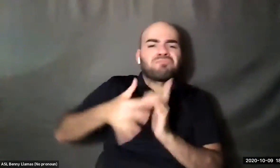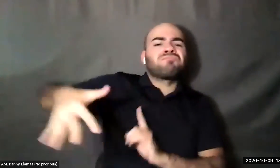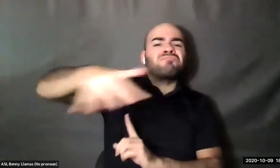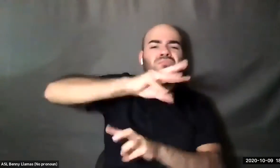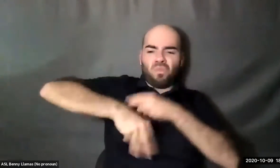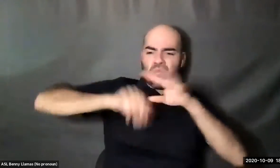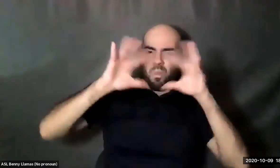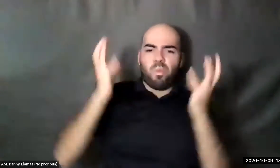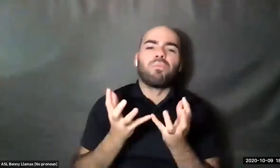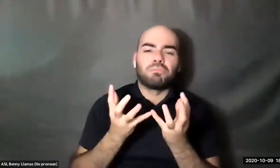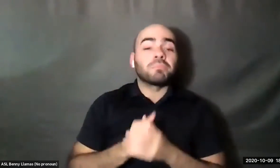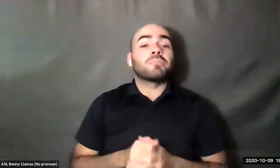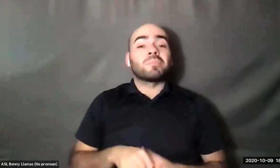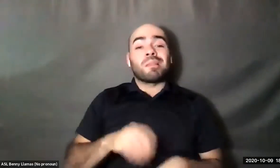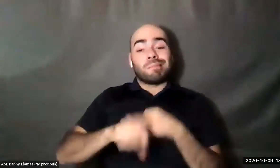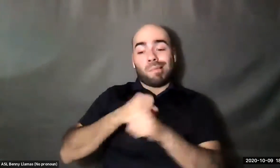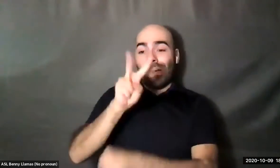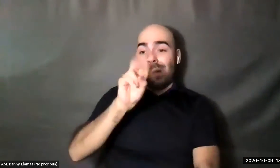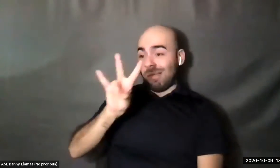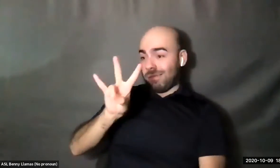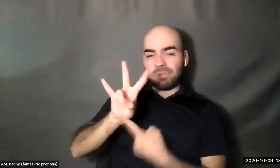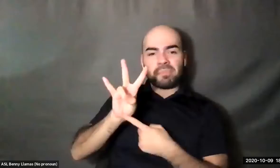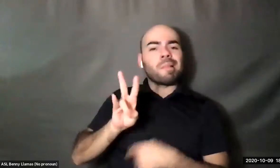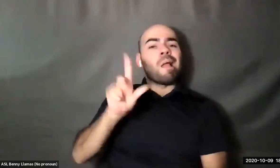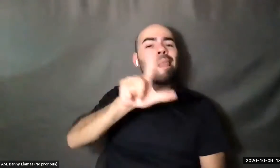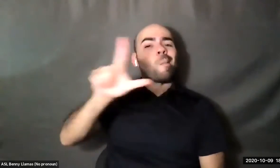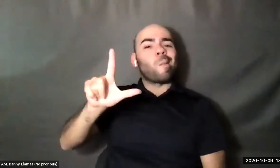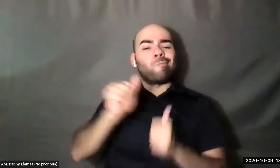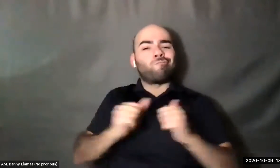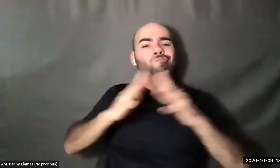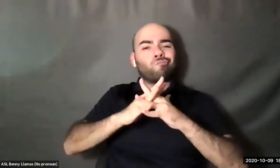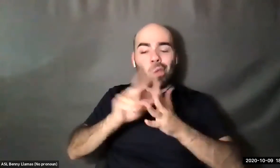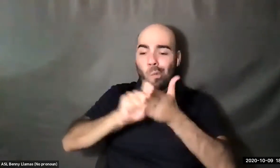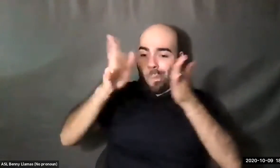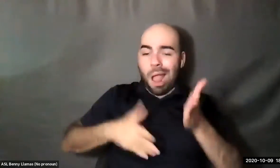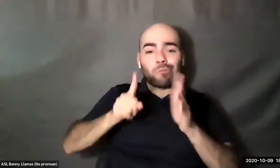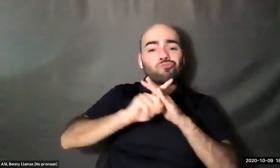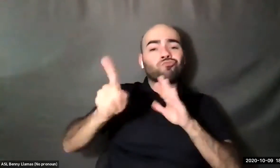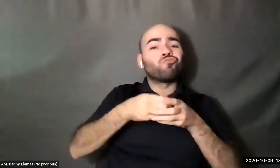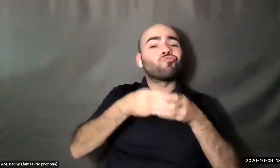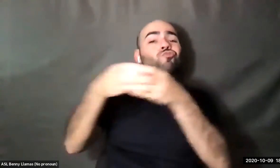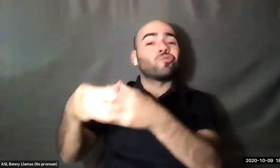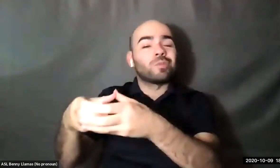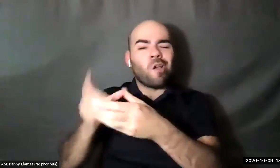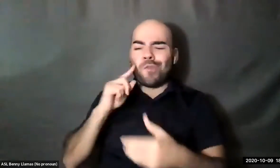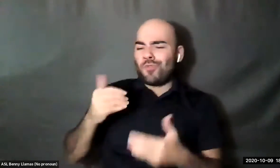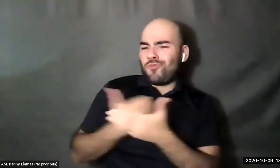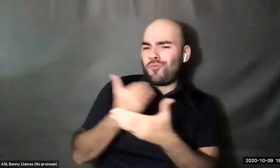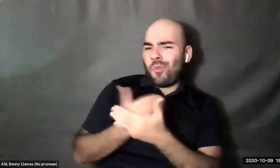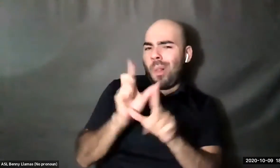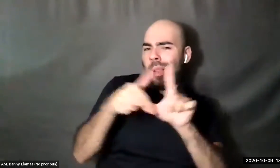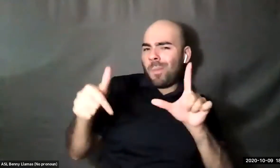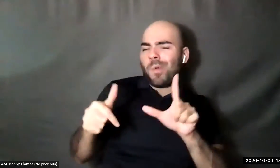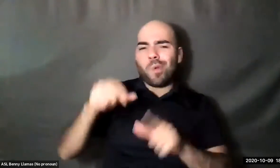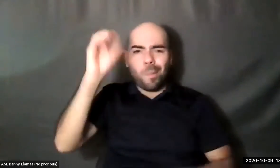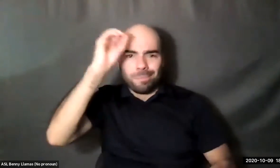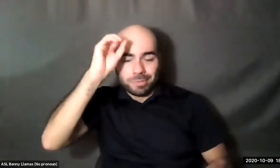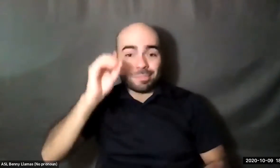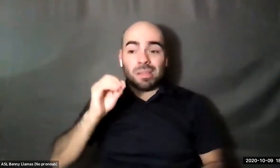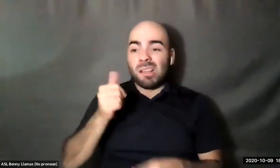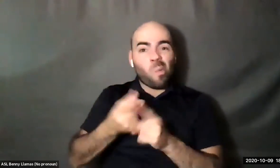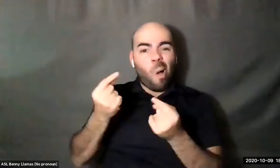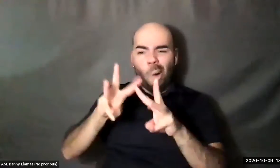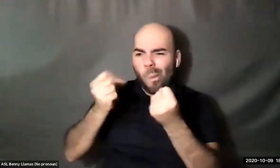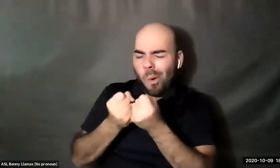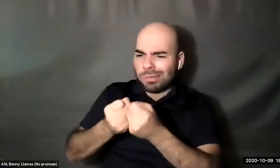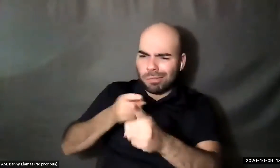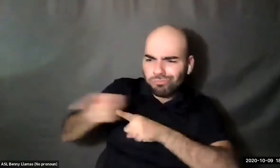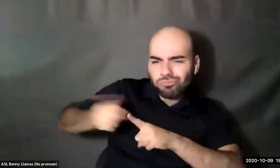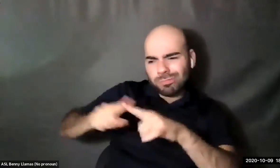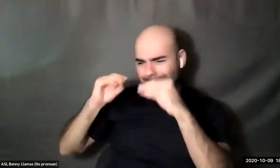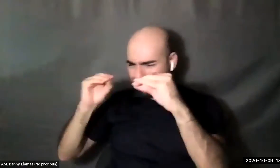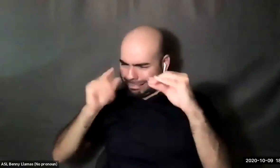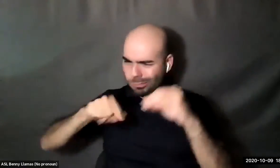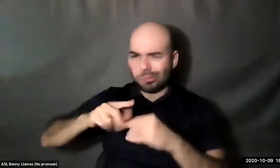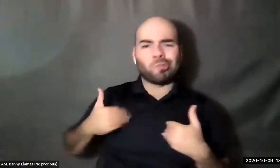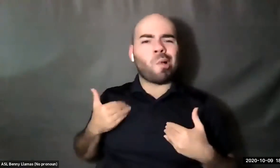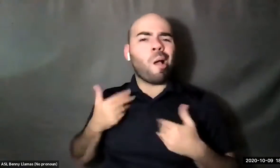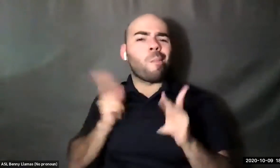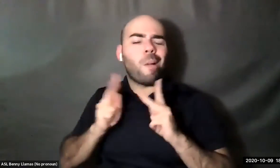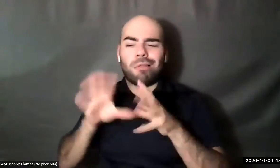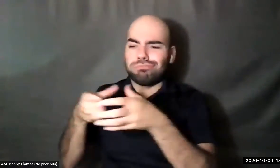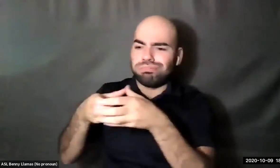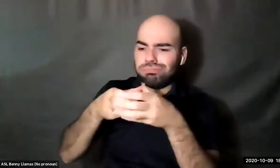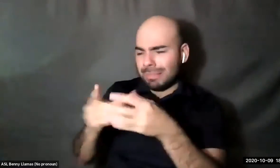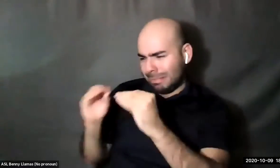In 2007 lambda literary founded its writer's retreat for emerging LGBT Q voices a residency designed to offer intensive and sophisticated instruction to select it writers over a carefully designed one week period.